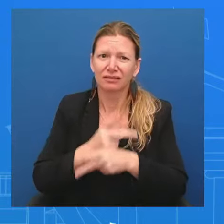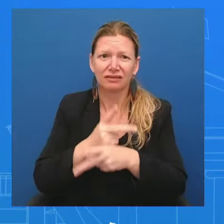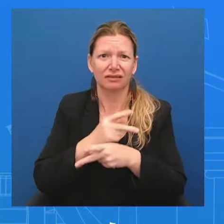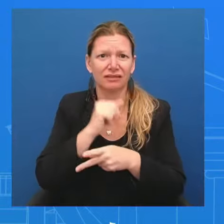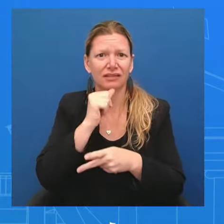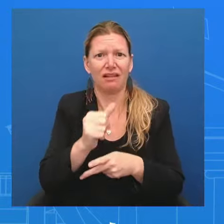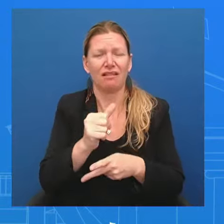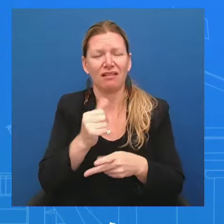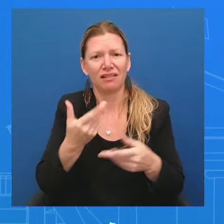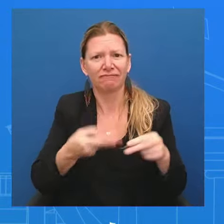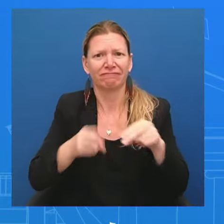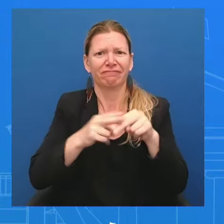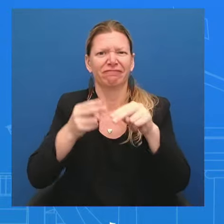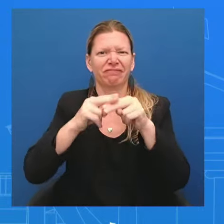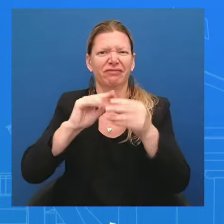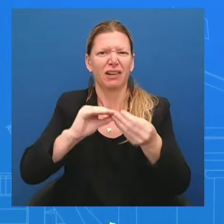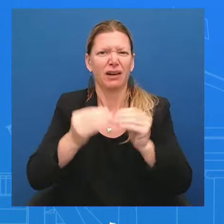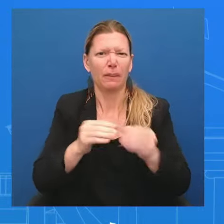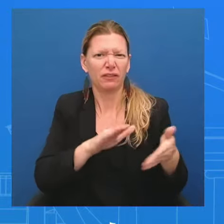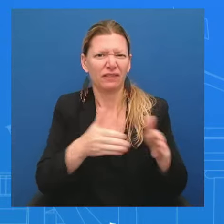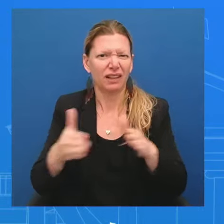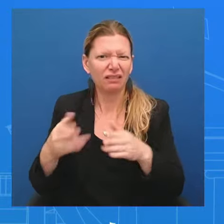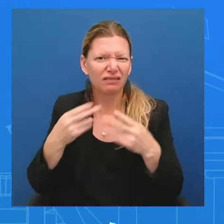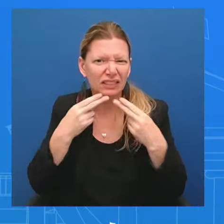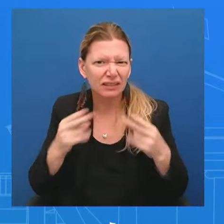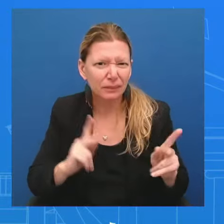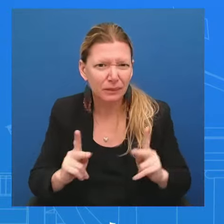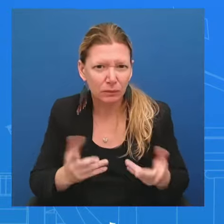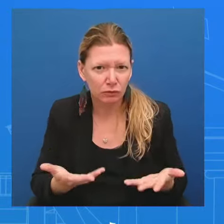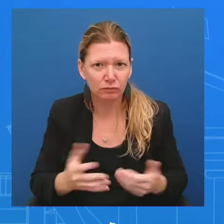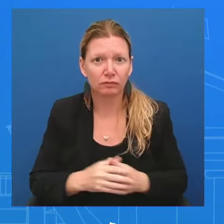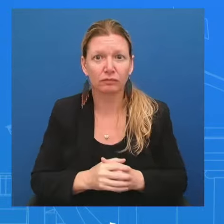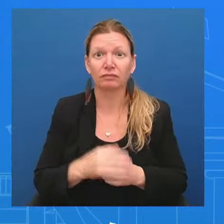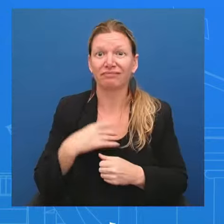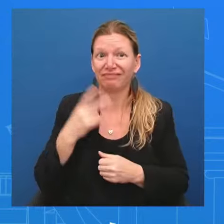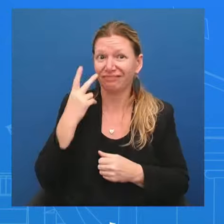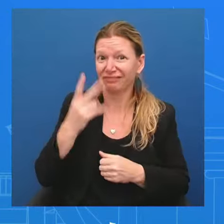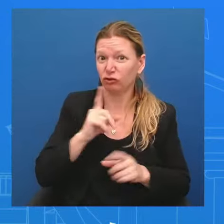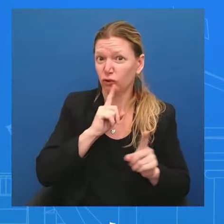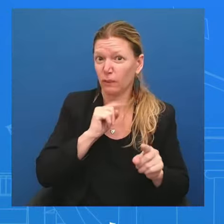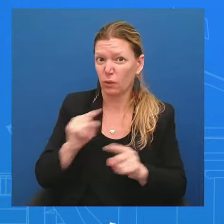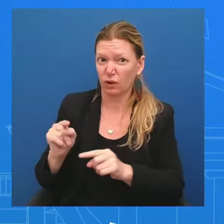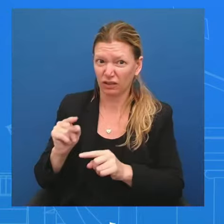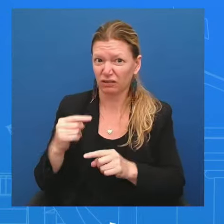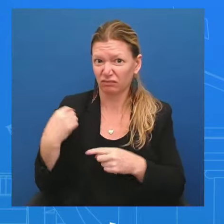about the strike, we reached out to the Israeli Defense forces at various levels to gather more information,